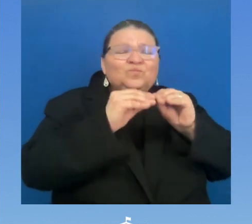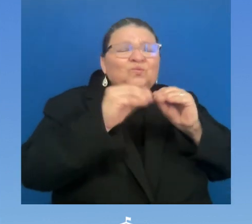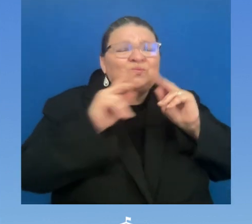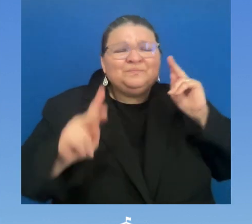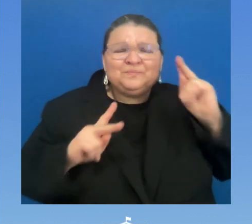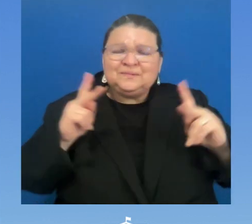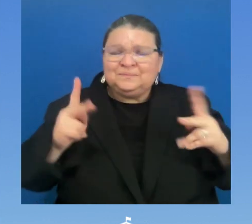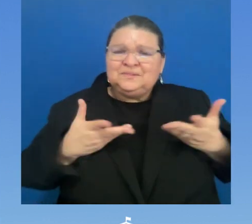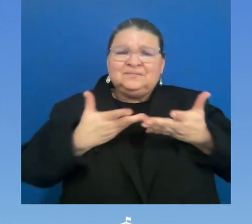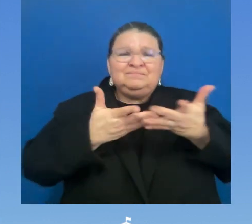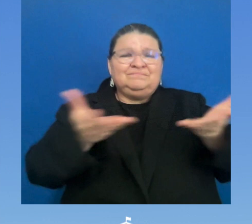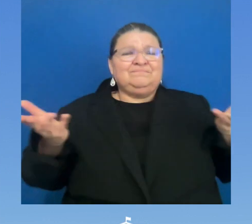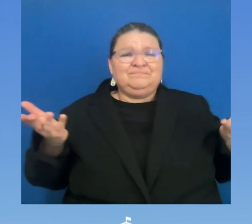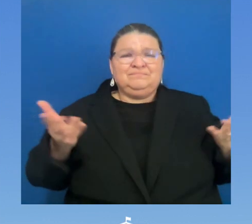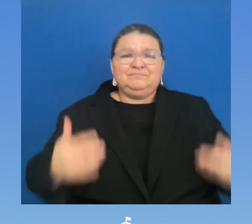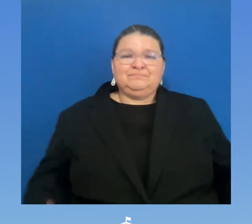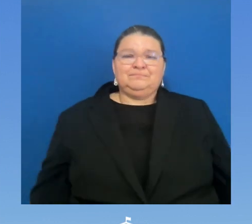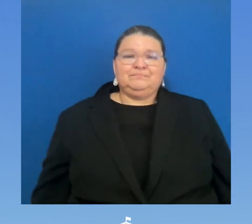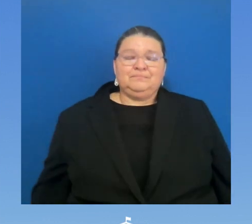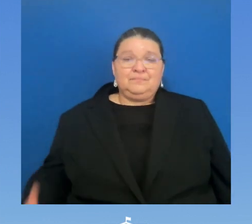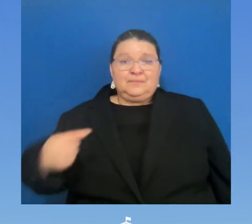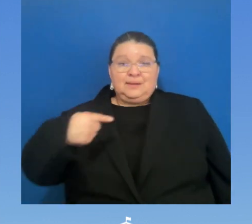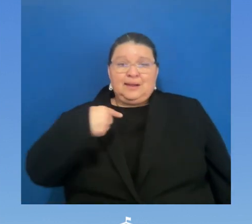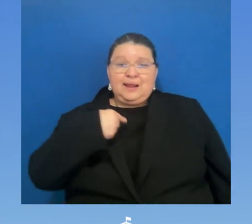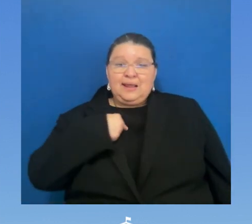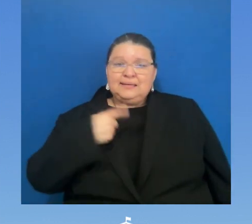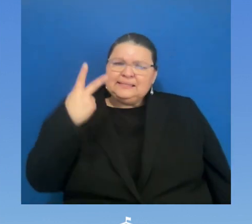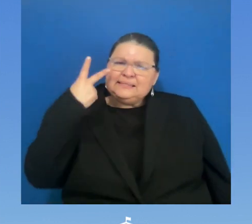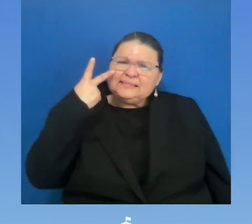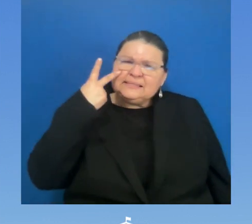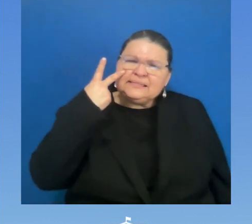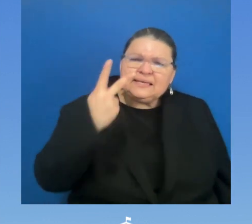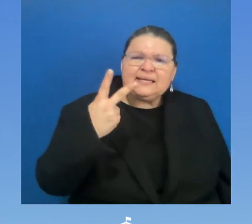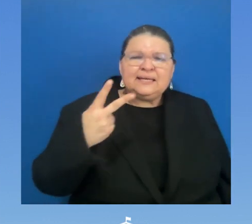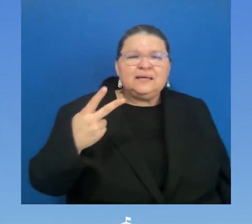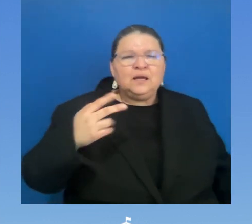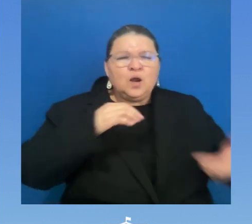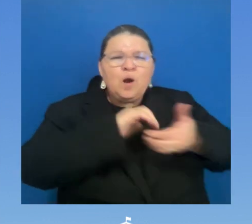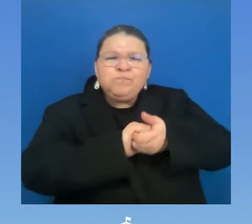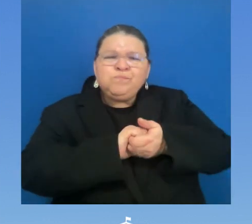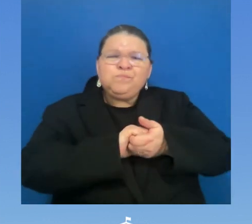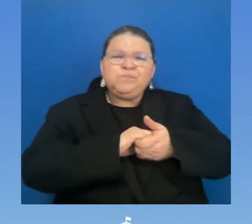and they're seeing themselves in us or our team, it's all kind of the same thing